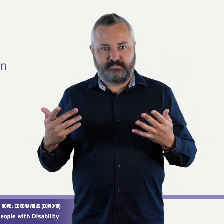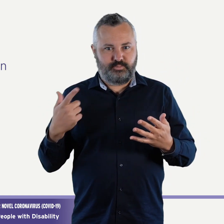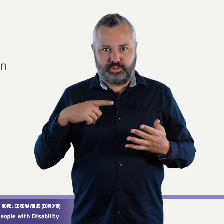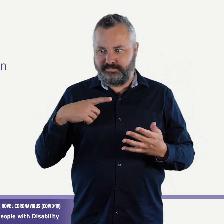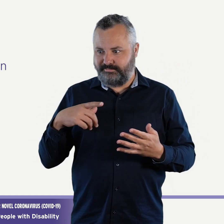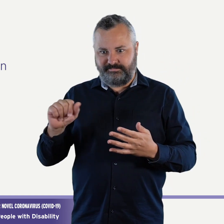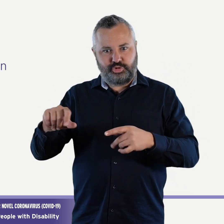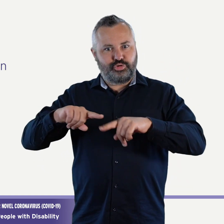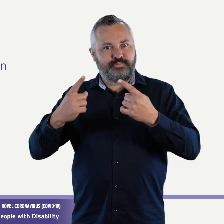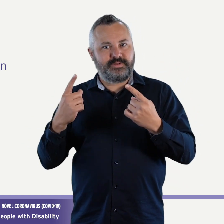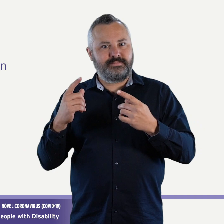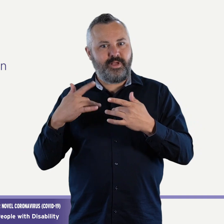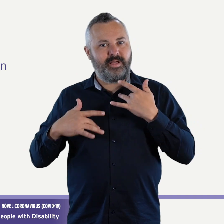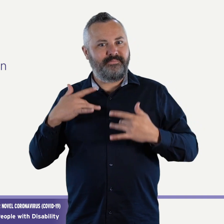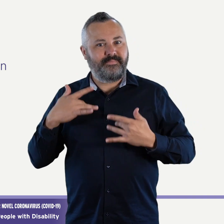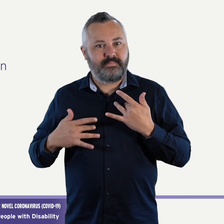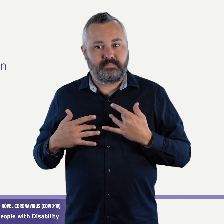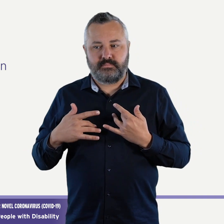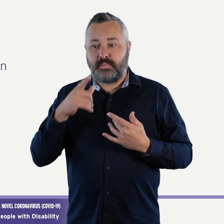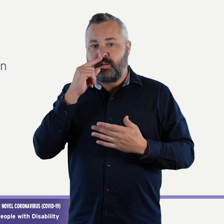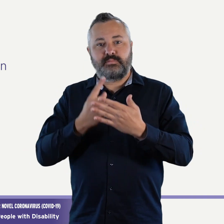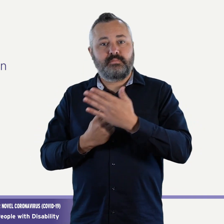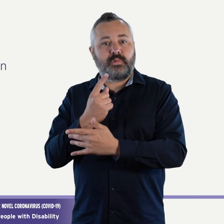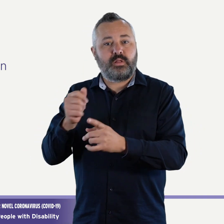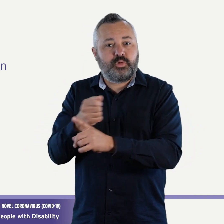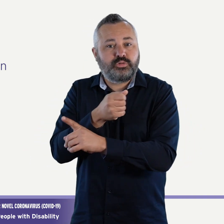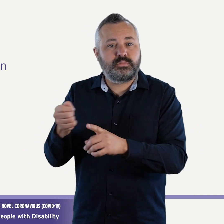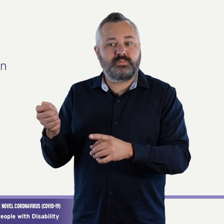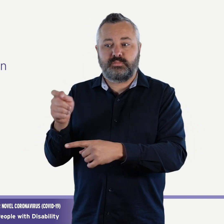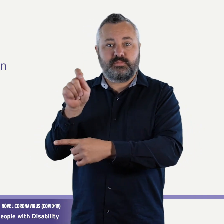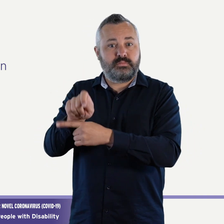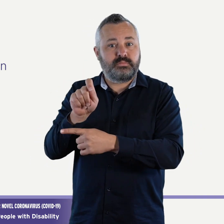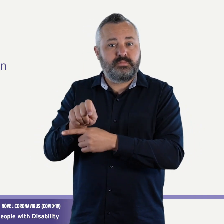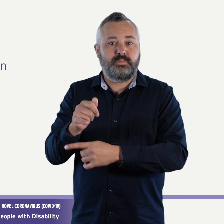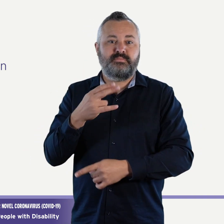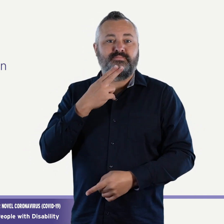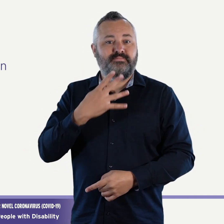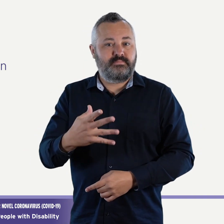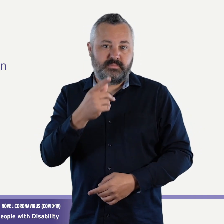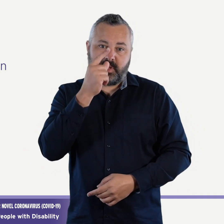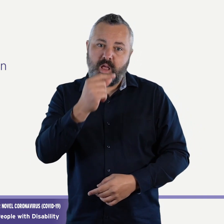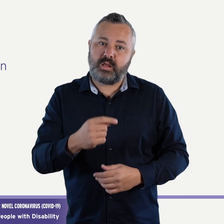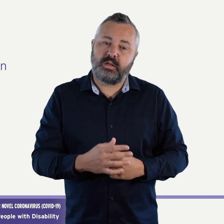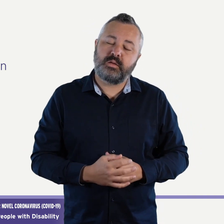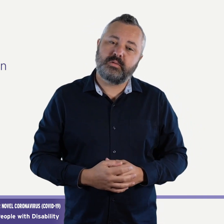may create the potential for greater risk of abuse, neglect and exploitation.